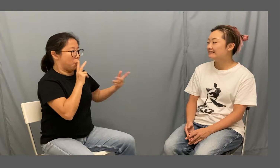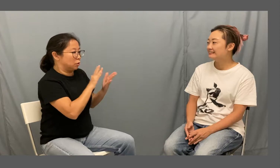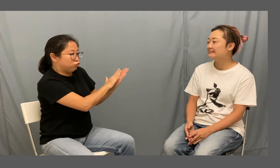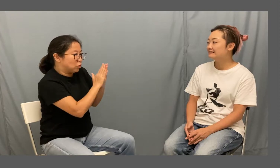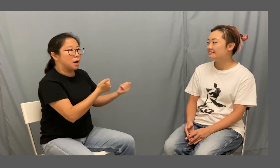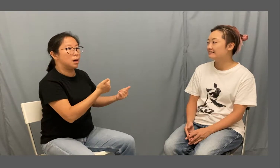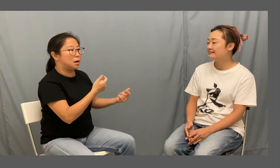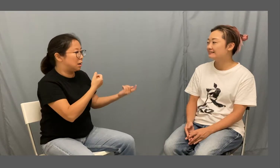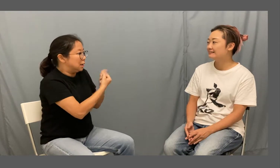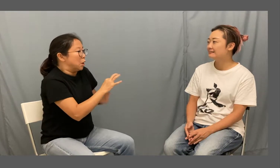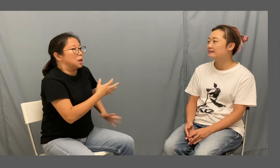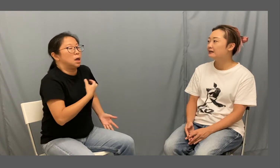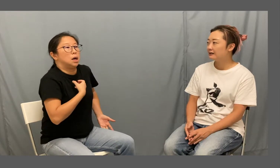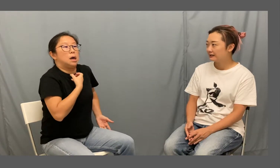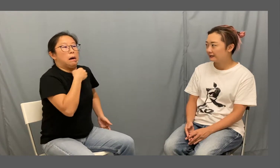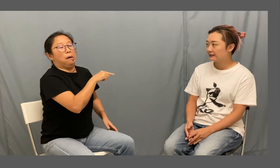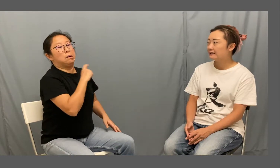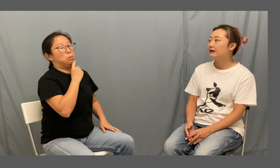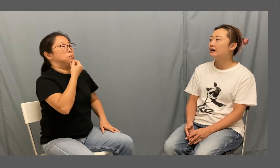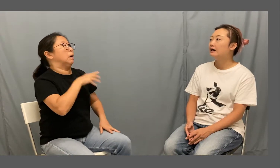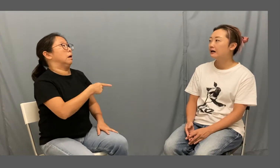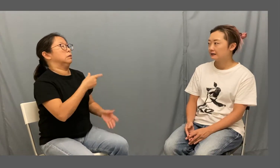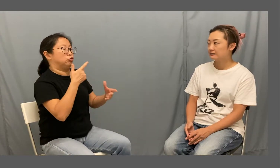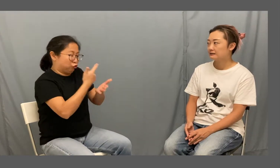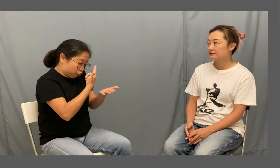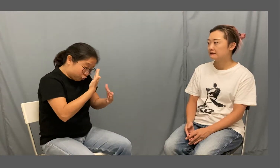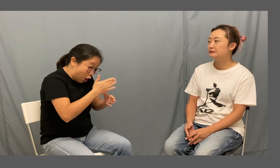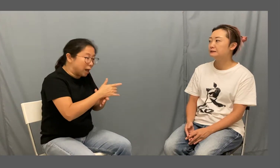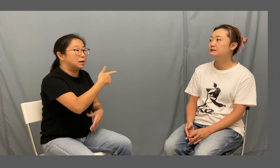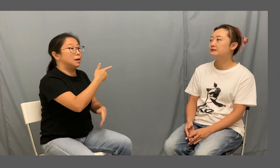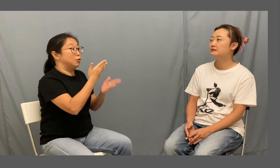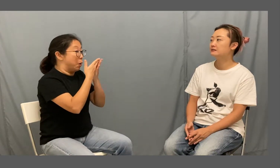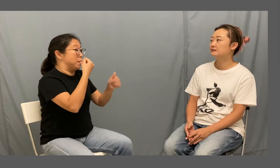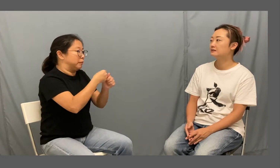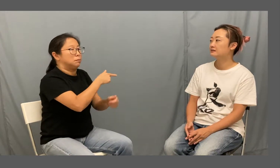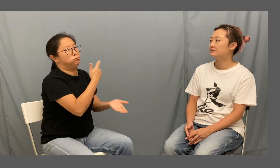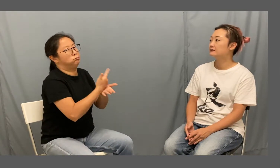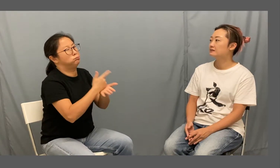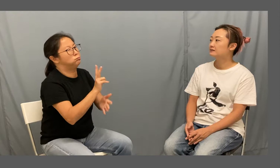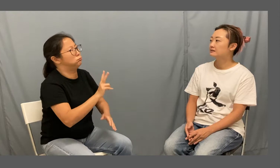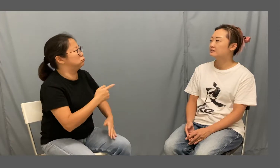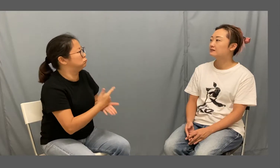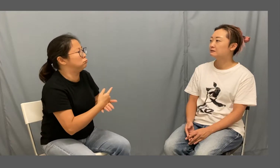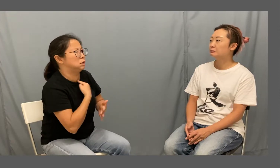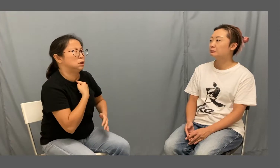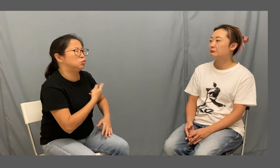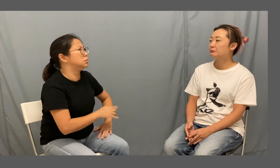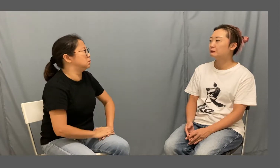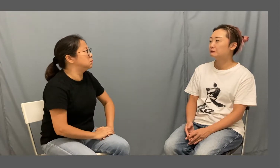We could have supported each other... But I got stuck Training is crucial